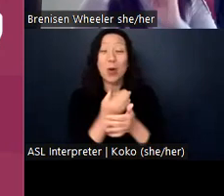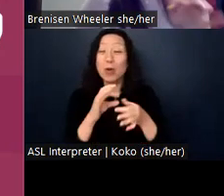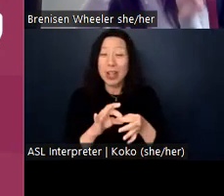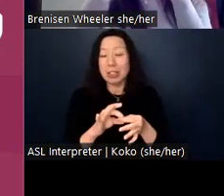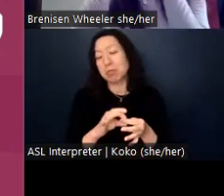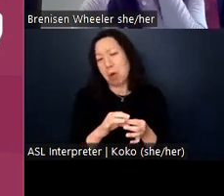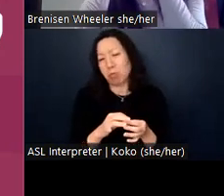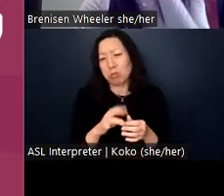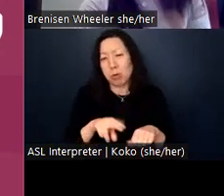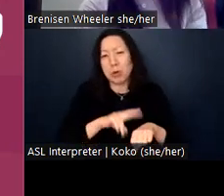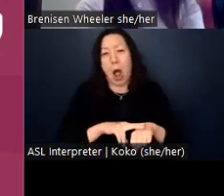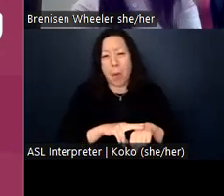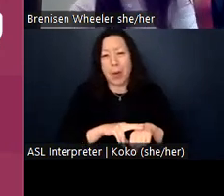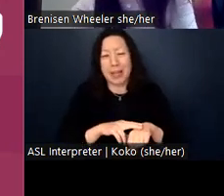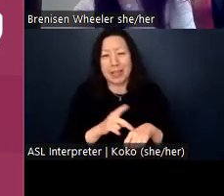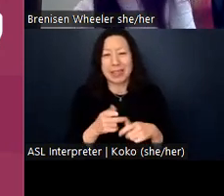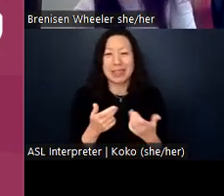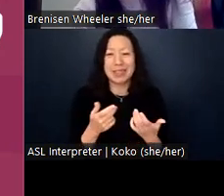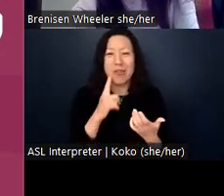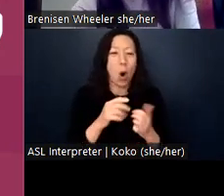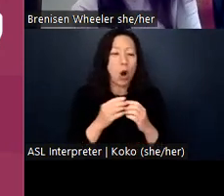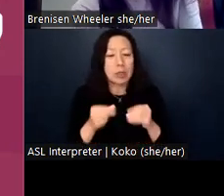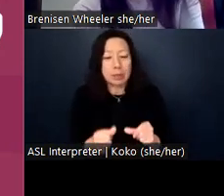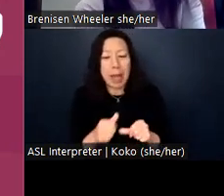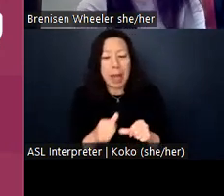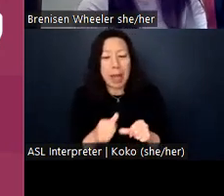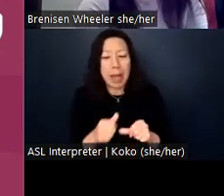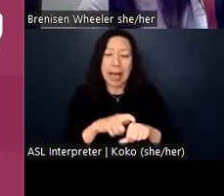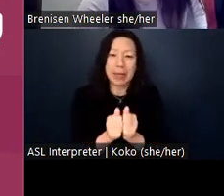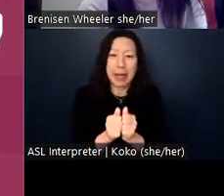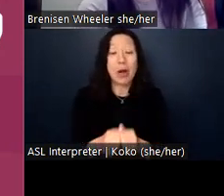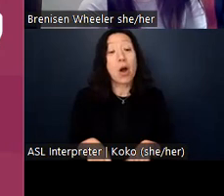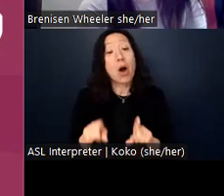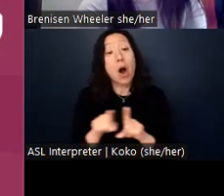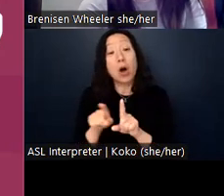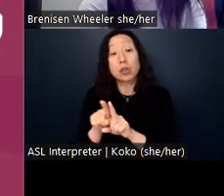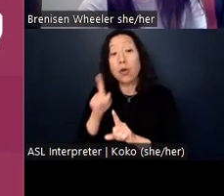12:25:25 And so we've heard from survivors too, that you know it will be for a couple